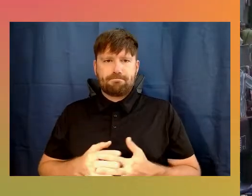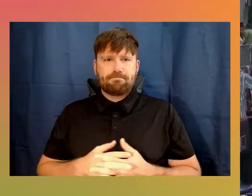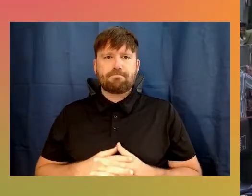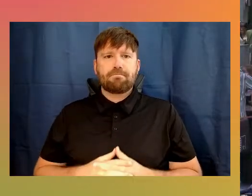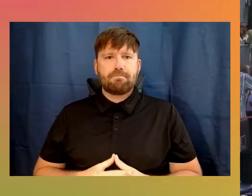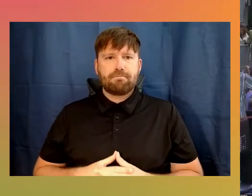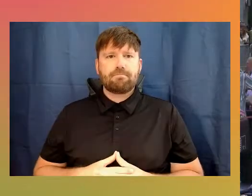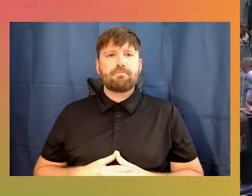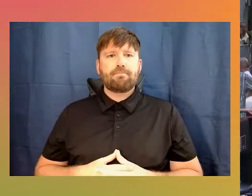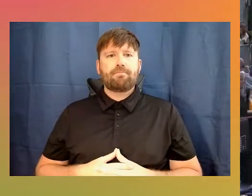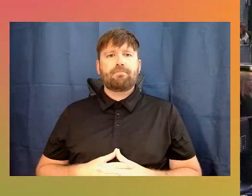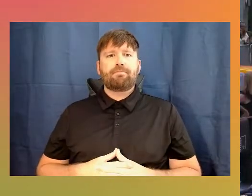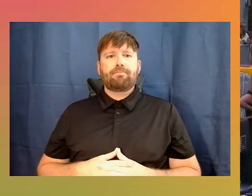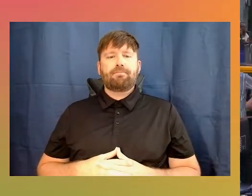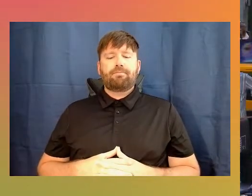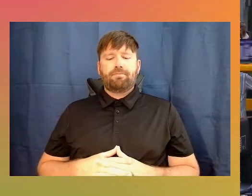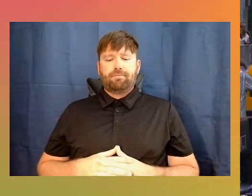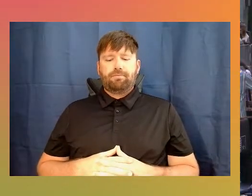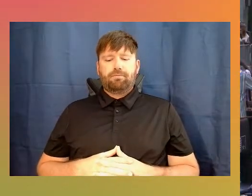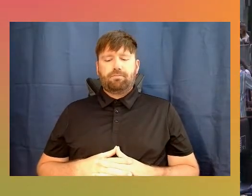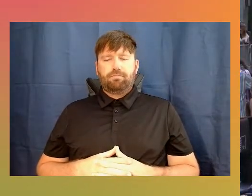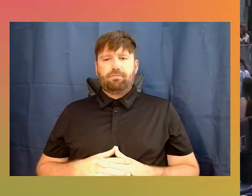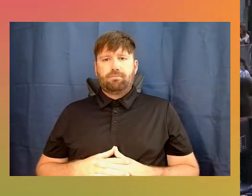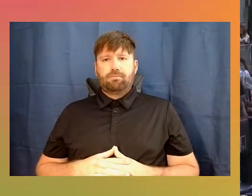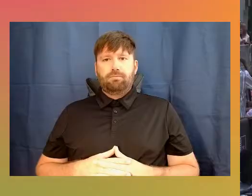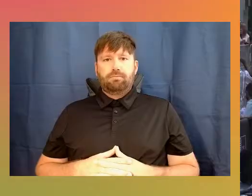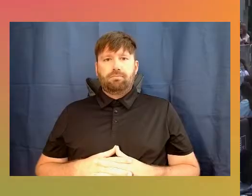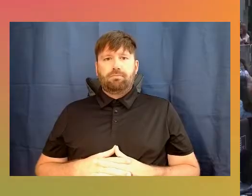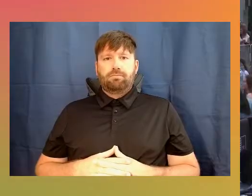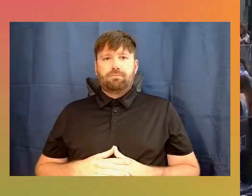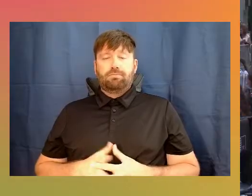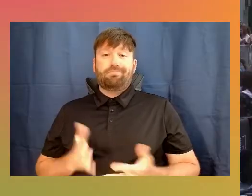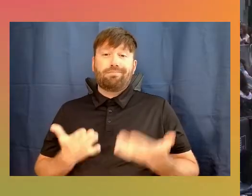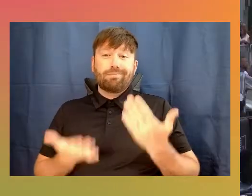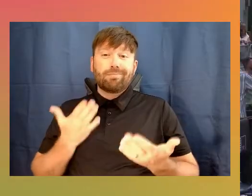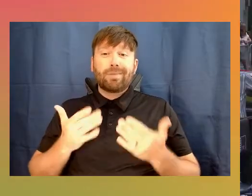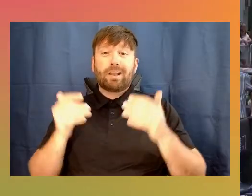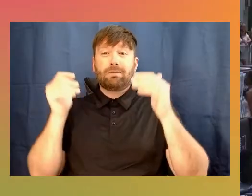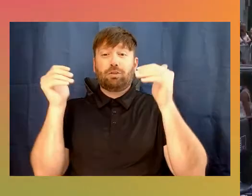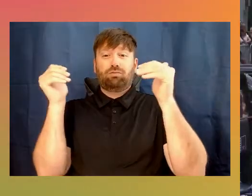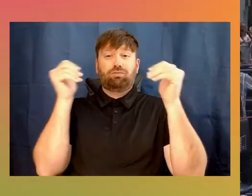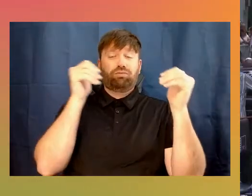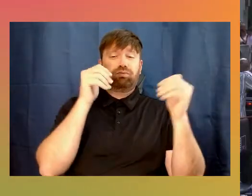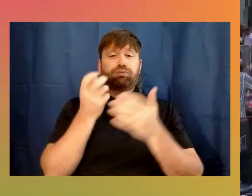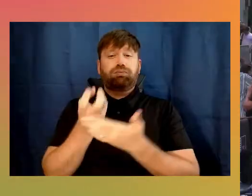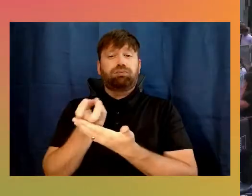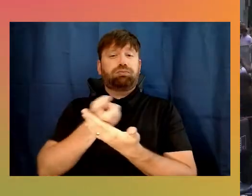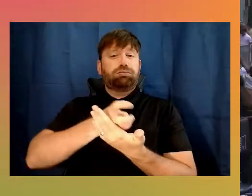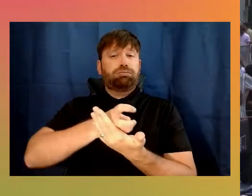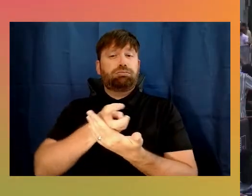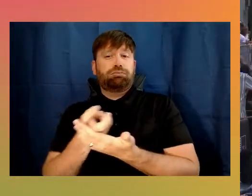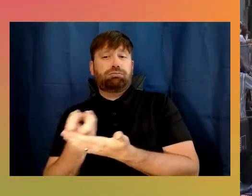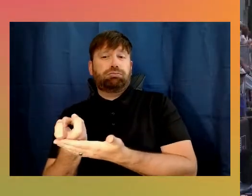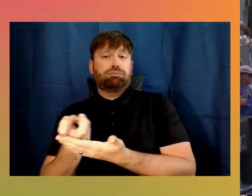SPINE, LOWER BACK IS PRESSING